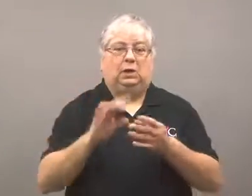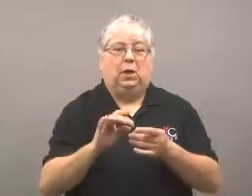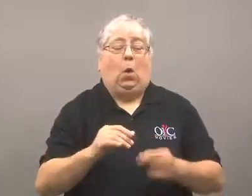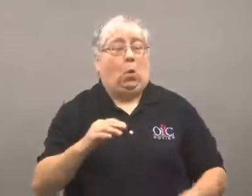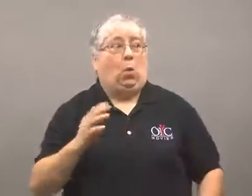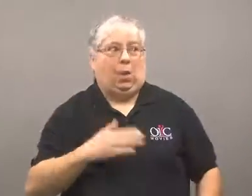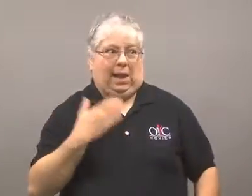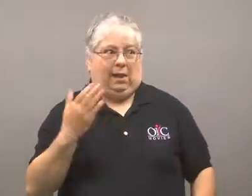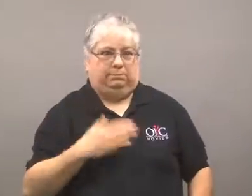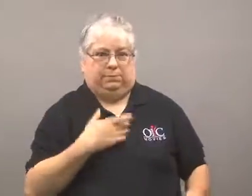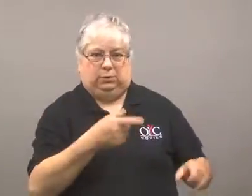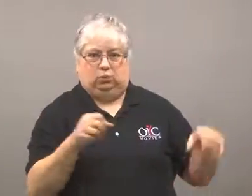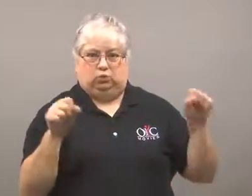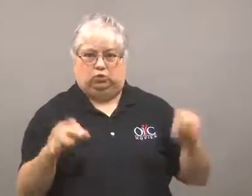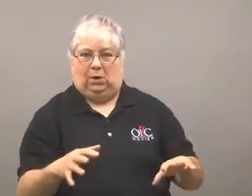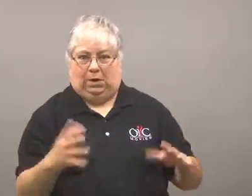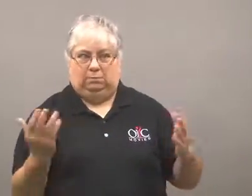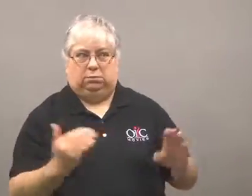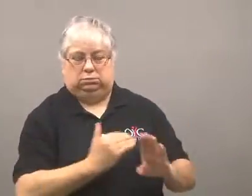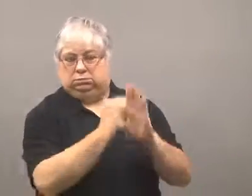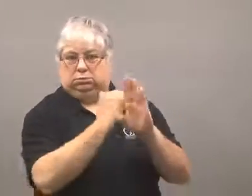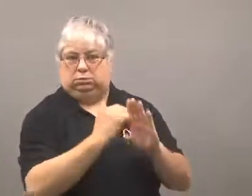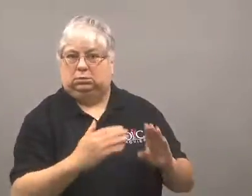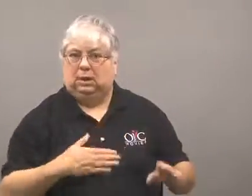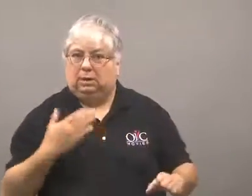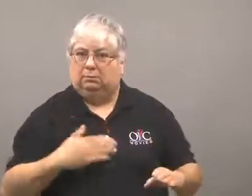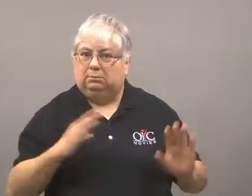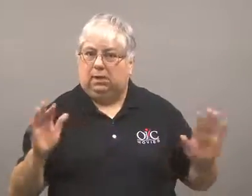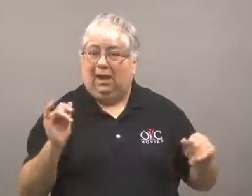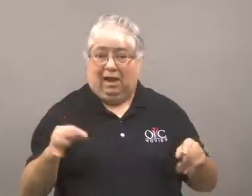She said she was happy the deal was blocked.